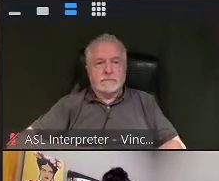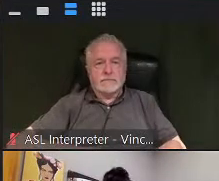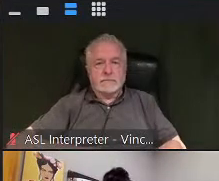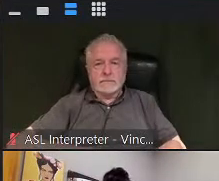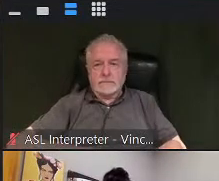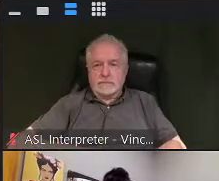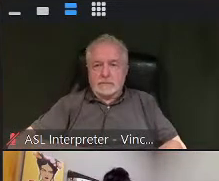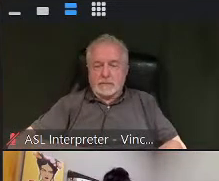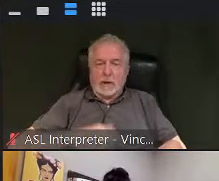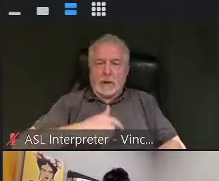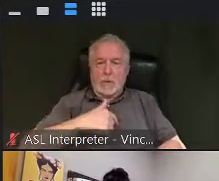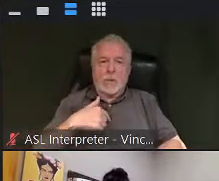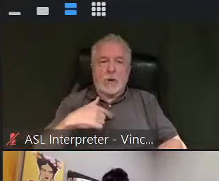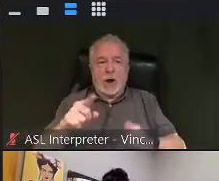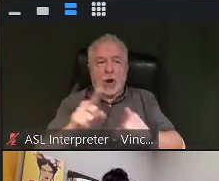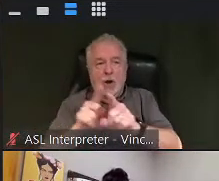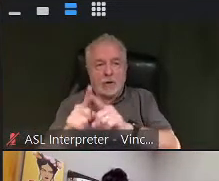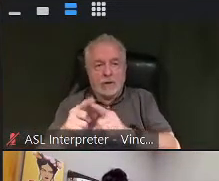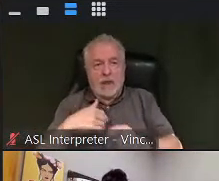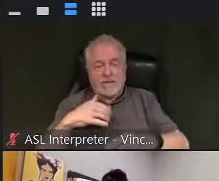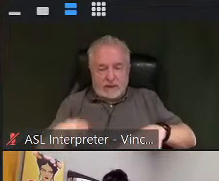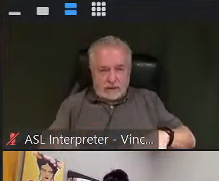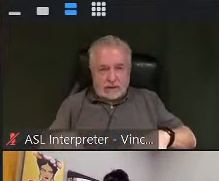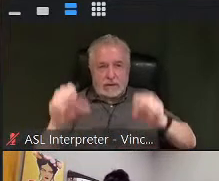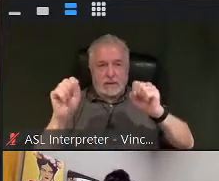We also have adopted an order of couth